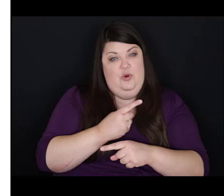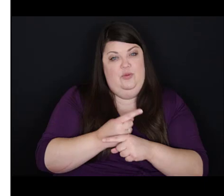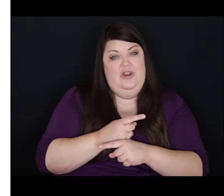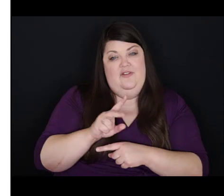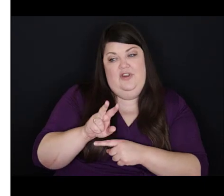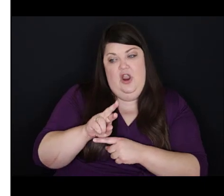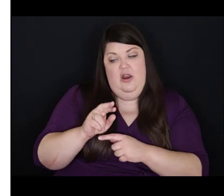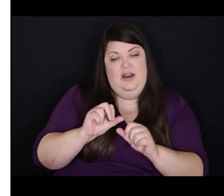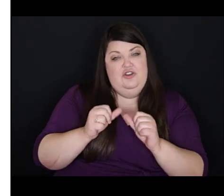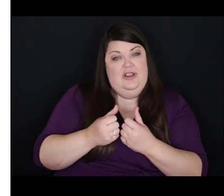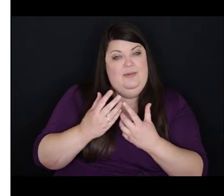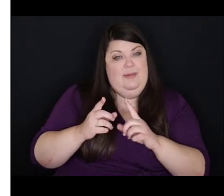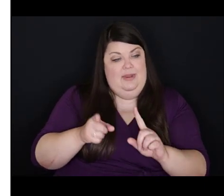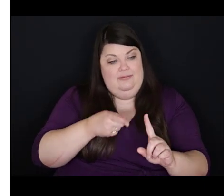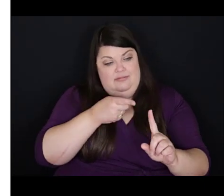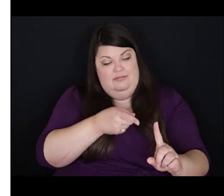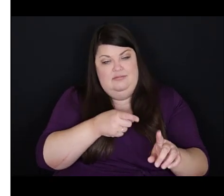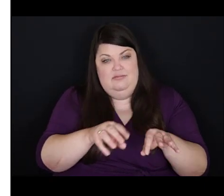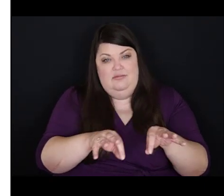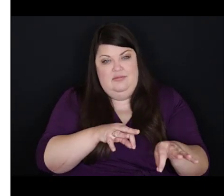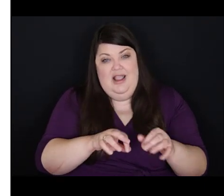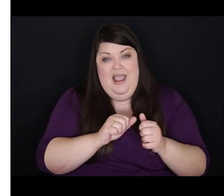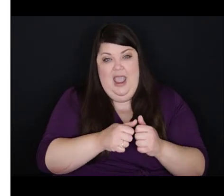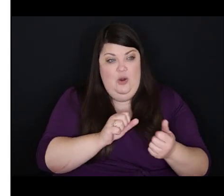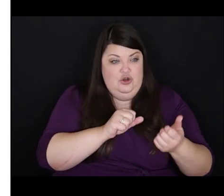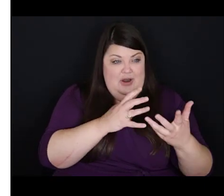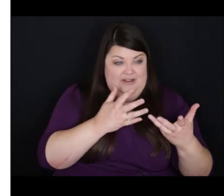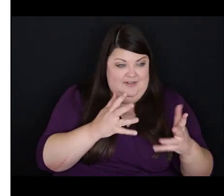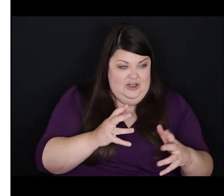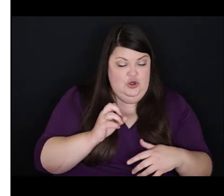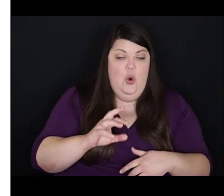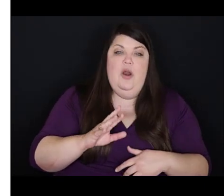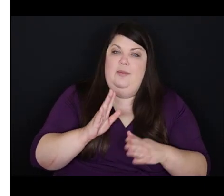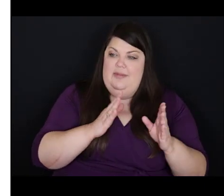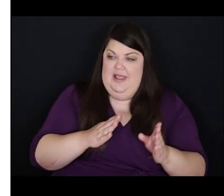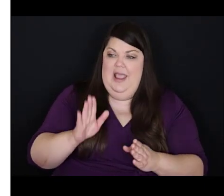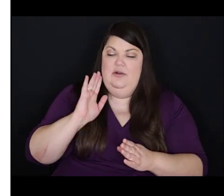to how it addressed or plans to address these barriers if discussed in one or